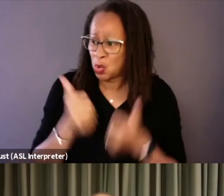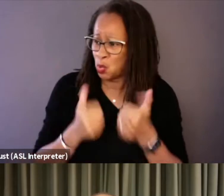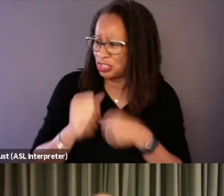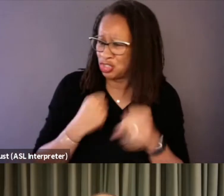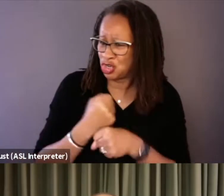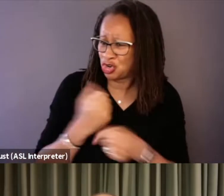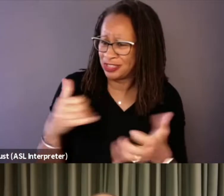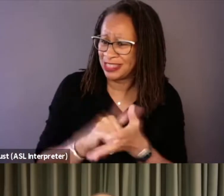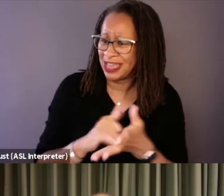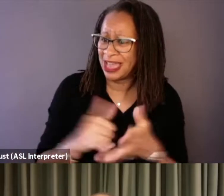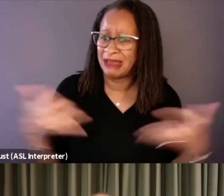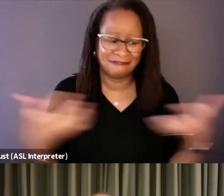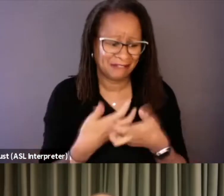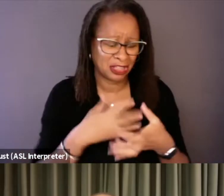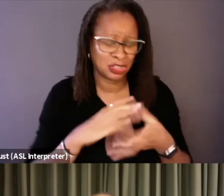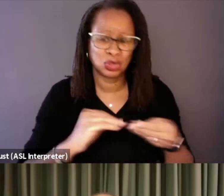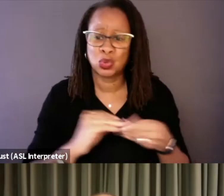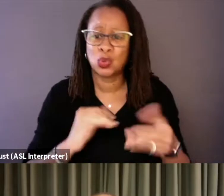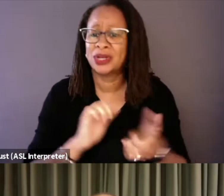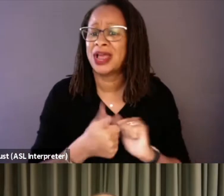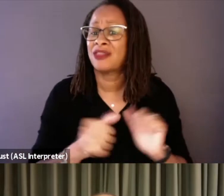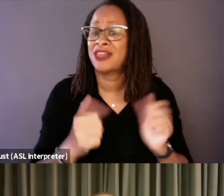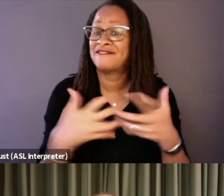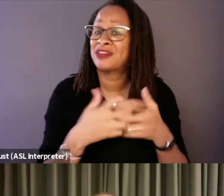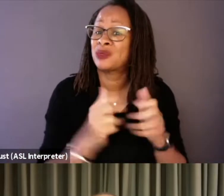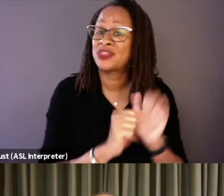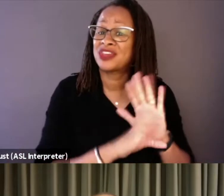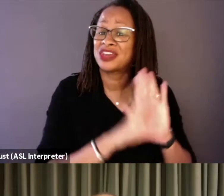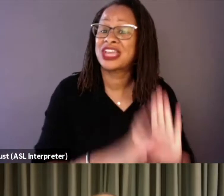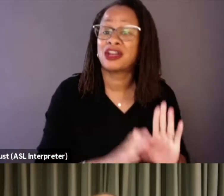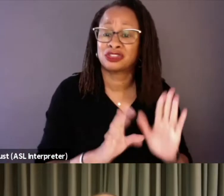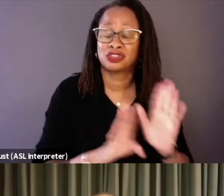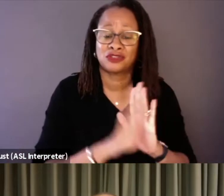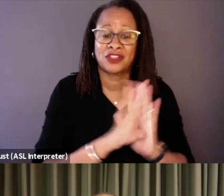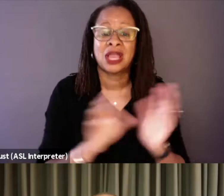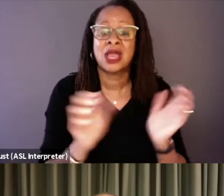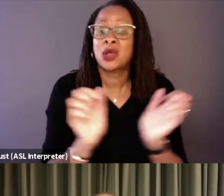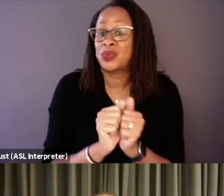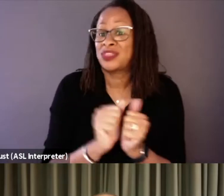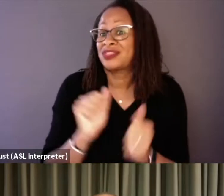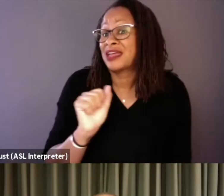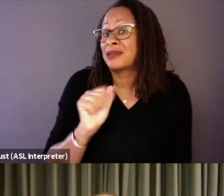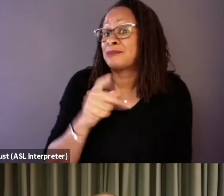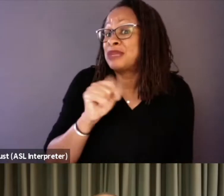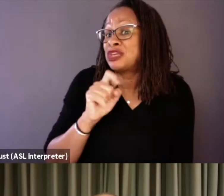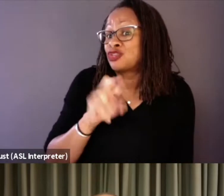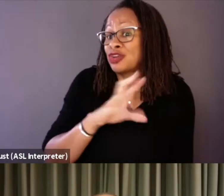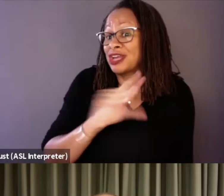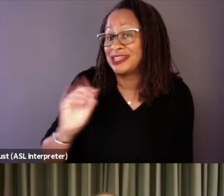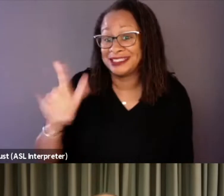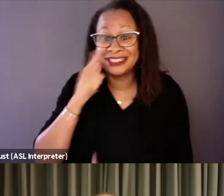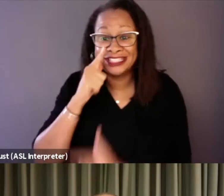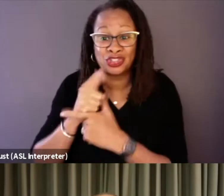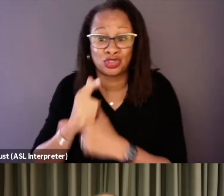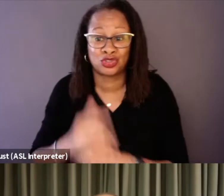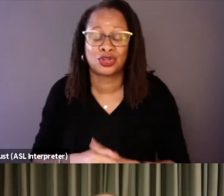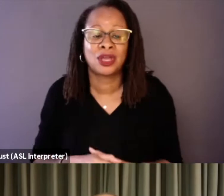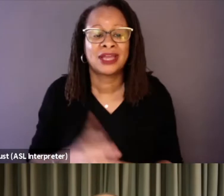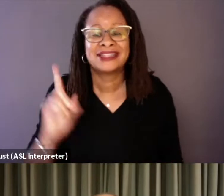or in the character development such as with like Peter and his sister. And then Fenton, at what point do you come